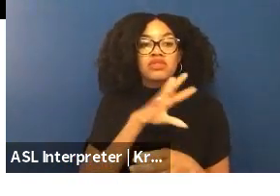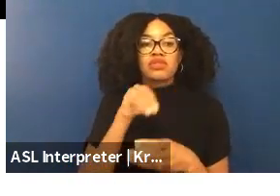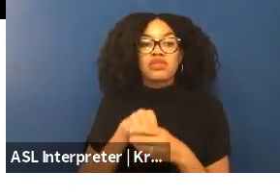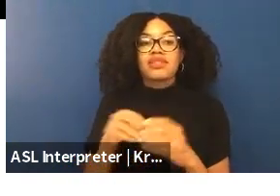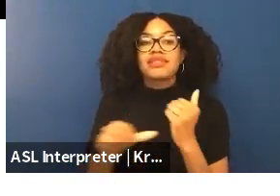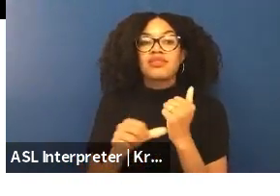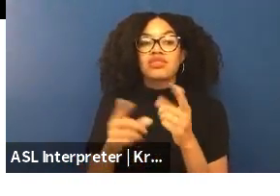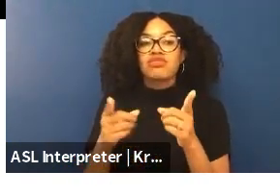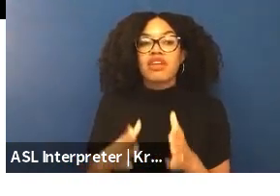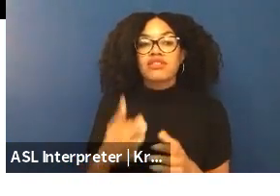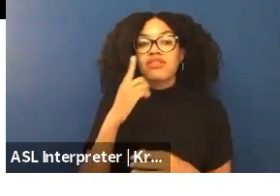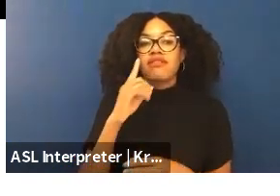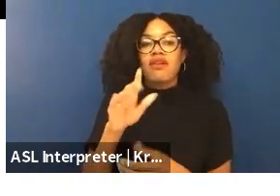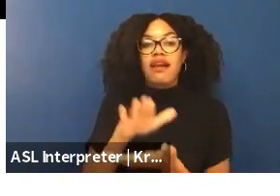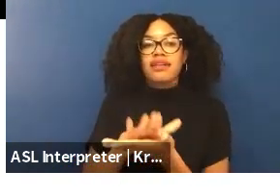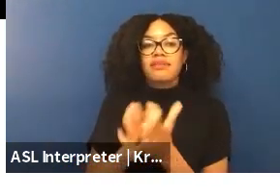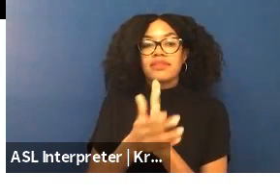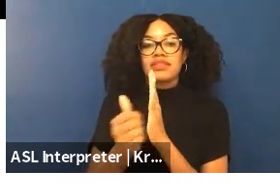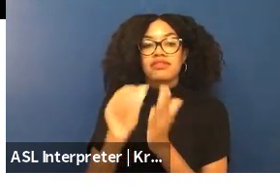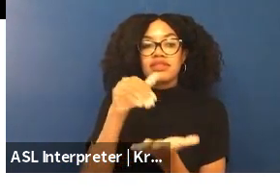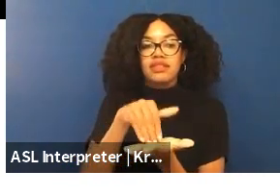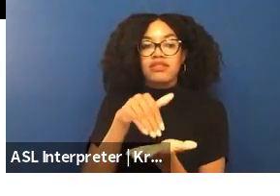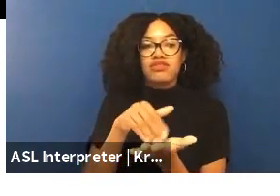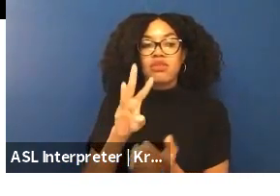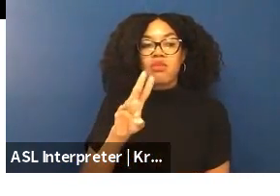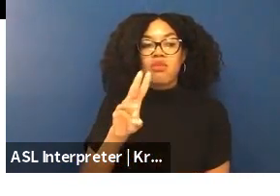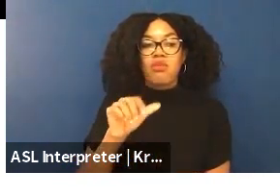the Coordinator for the Online Writing Center at The Chicago School of Professional Psychology.